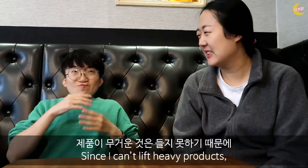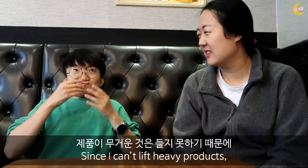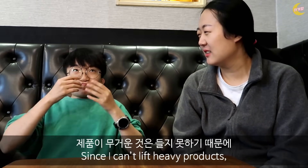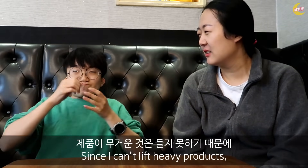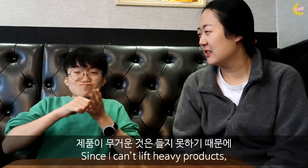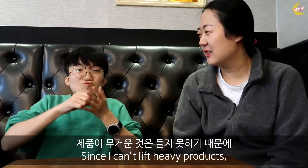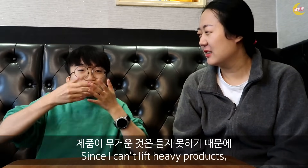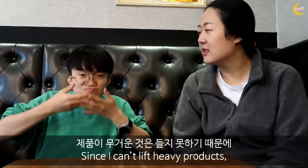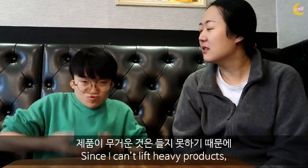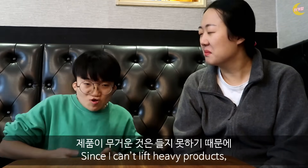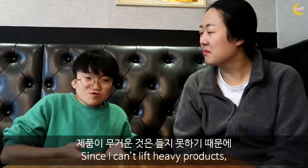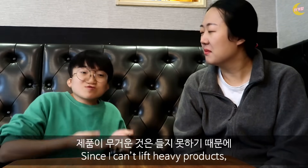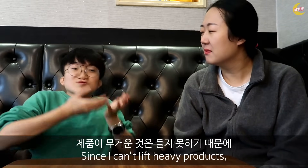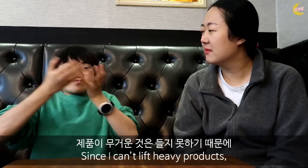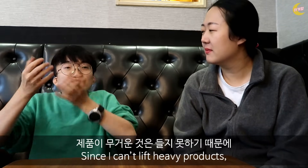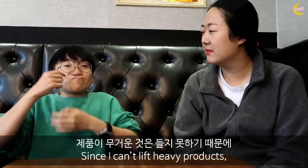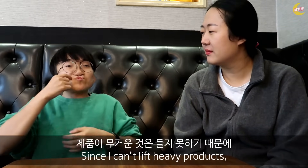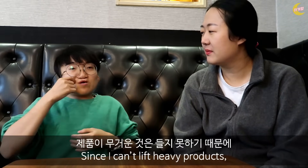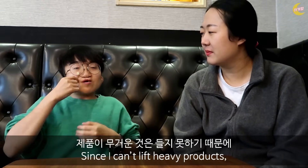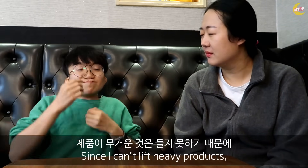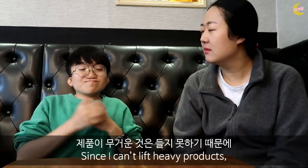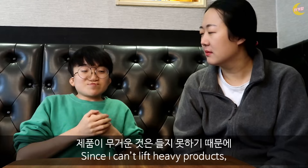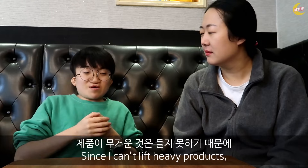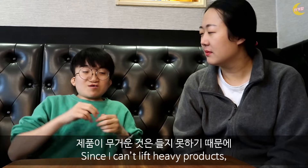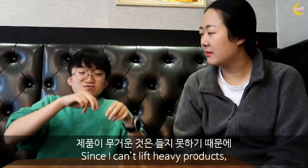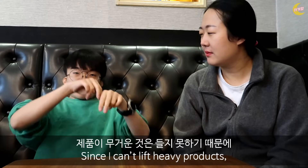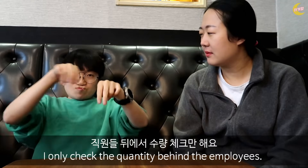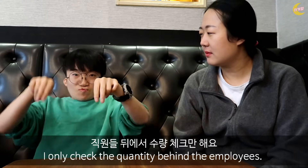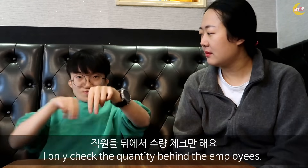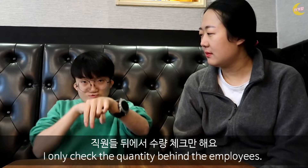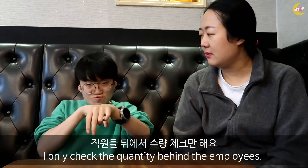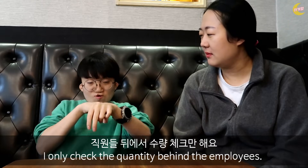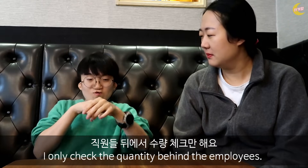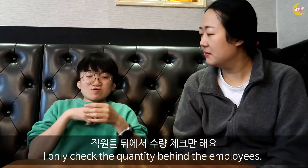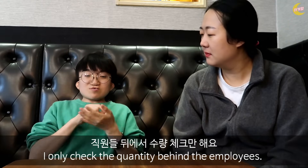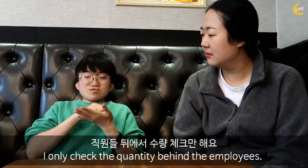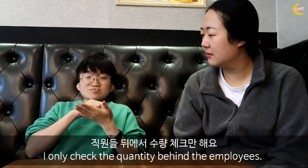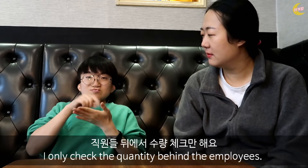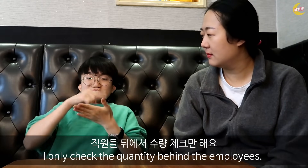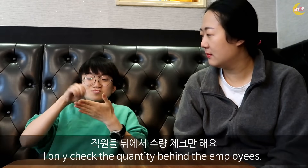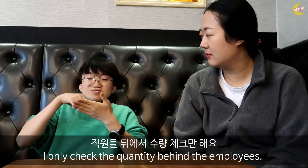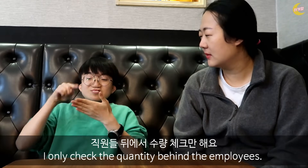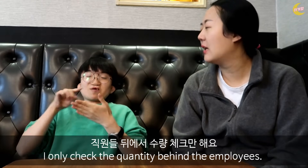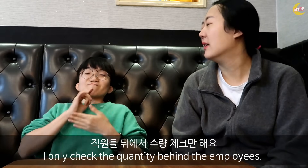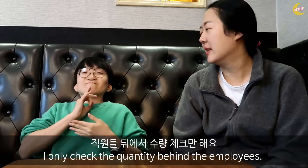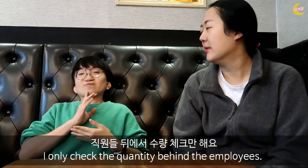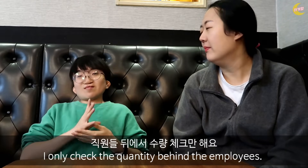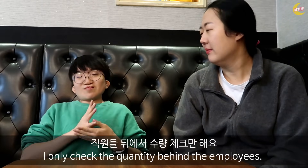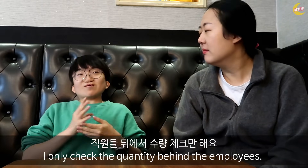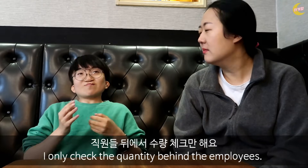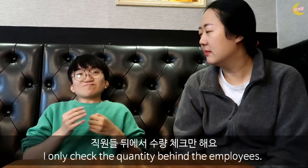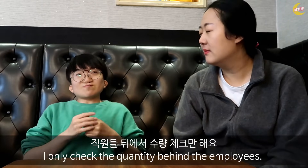Since I can’t lift heavy products, I only check the quantity behind the employees.